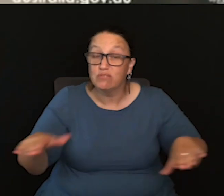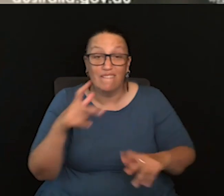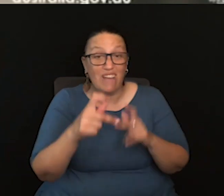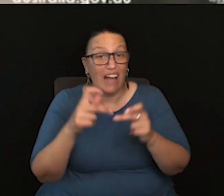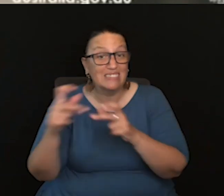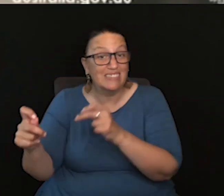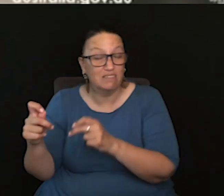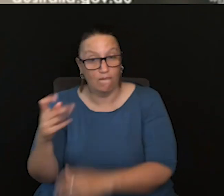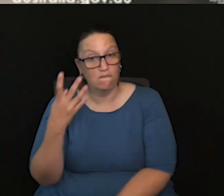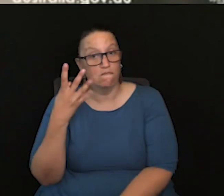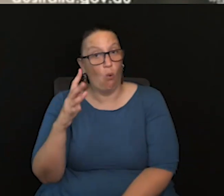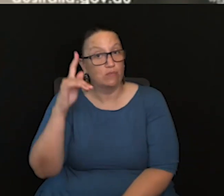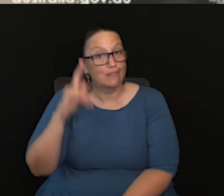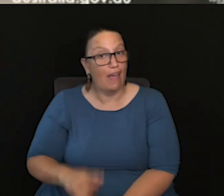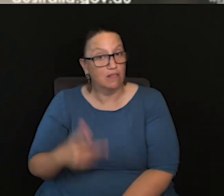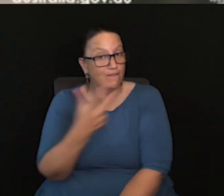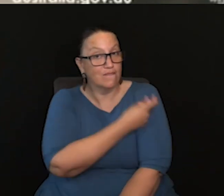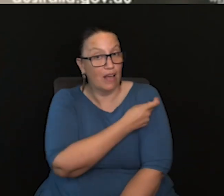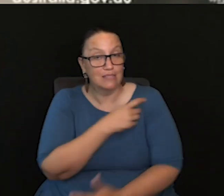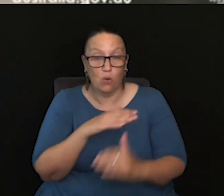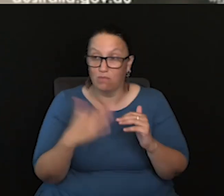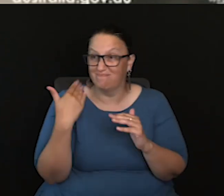we've seen over 40,000 delivered on the weekend